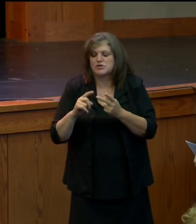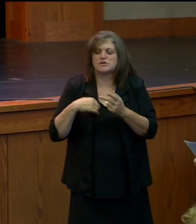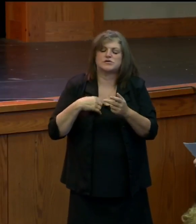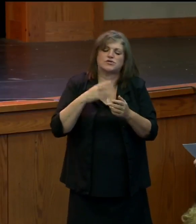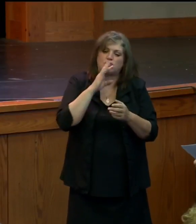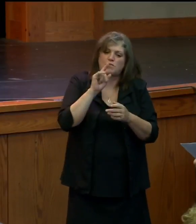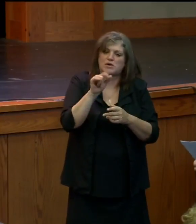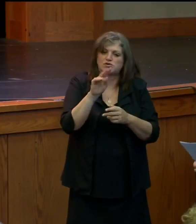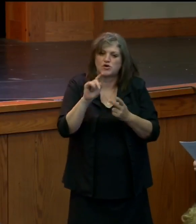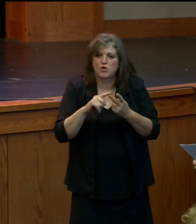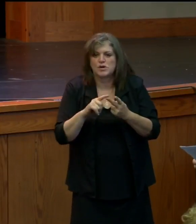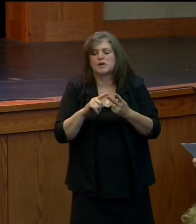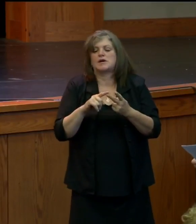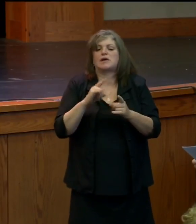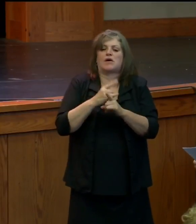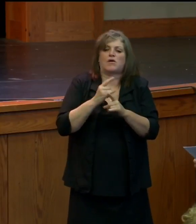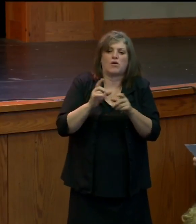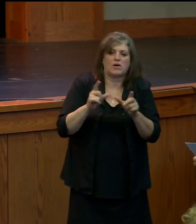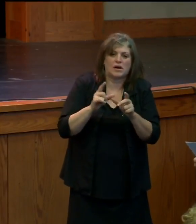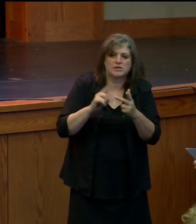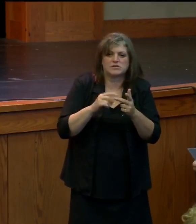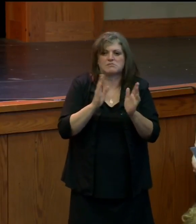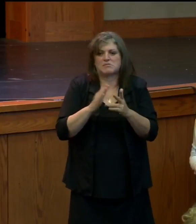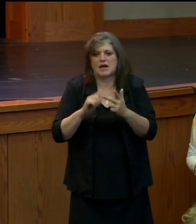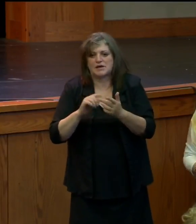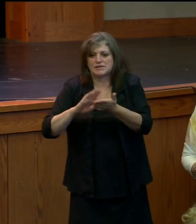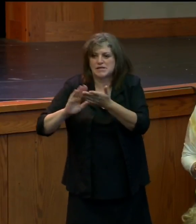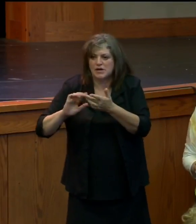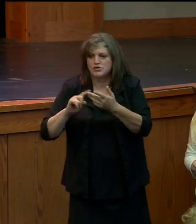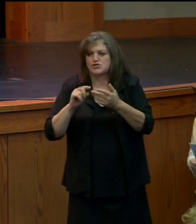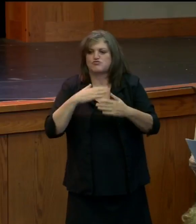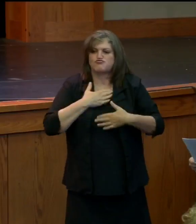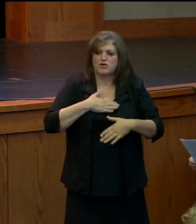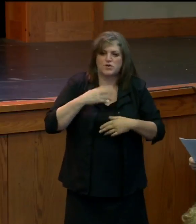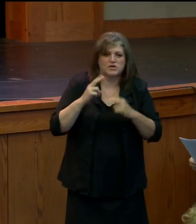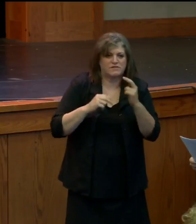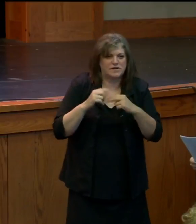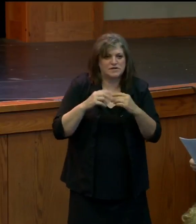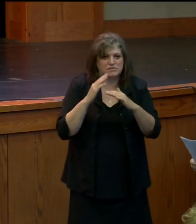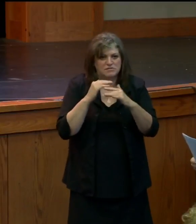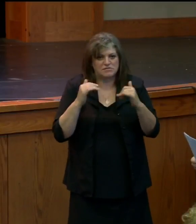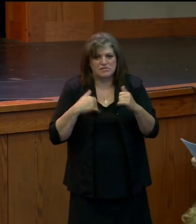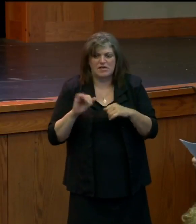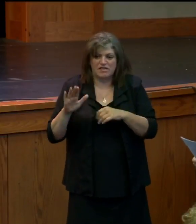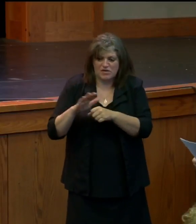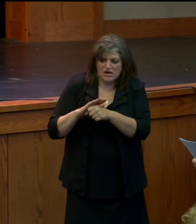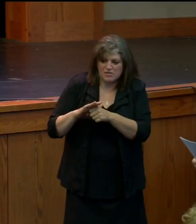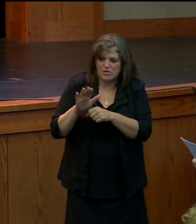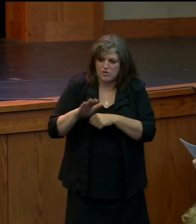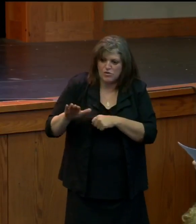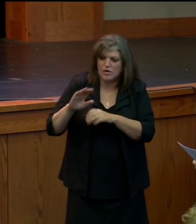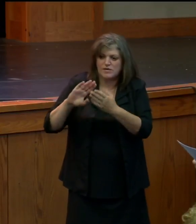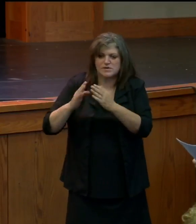ALCOHOL AND BEVERAGE LICENSING, PLANNING, SANITATION, RECREATION FACILITIES AND MORE IN THEIR NEIGHBORHOODS AND THROUGHOUT THEIR CITY.